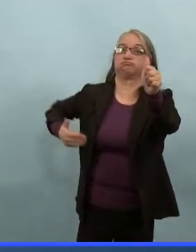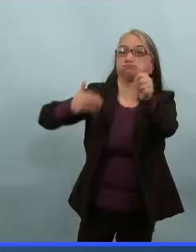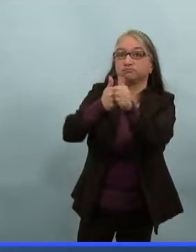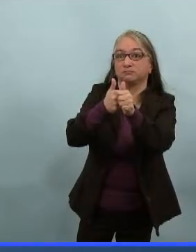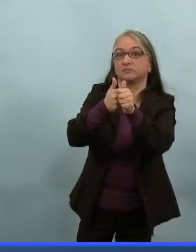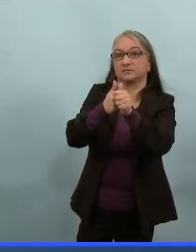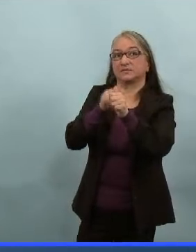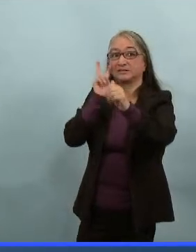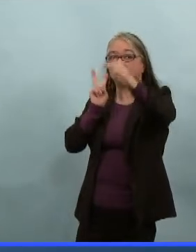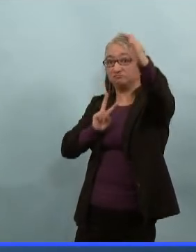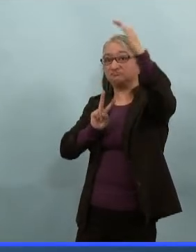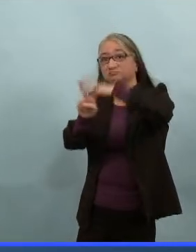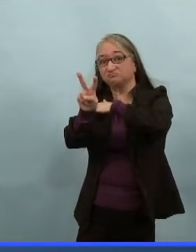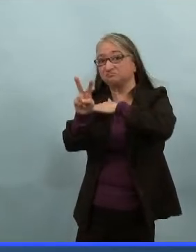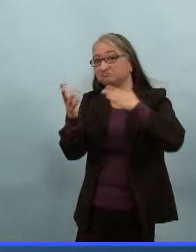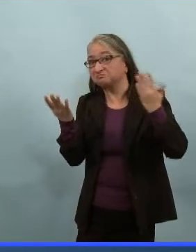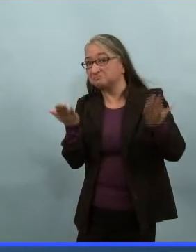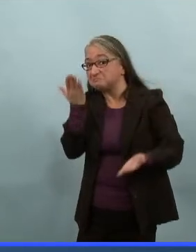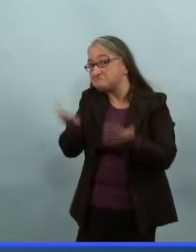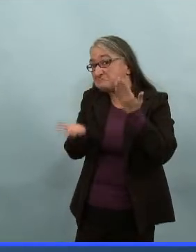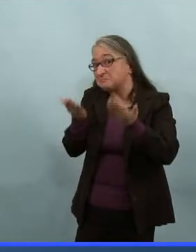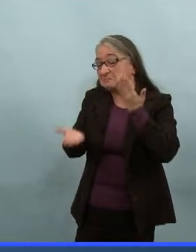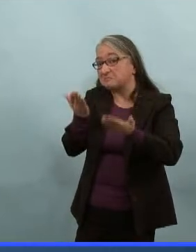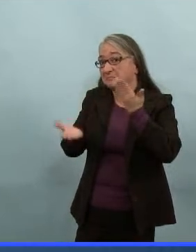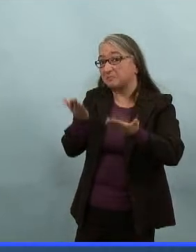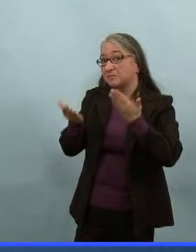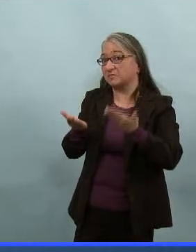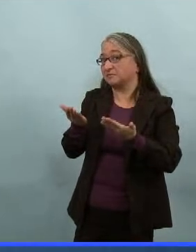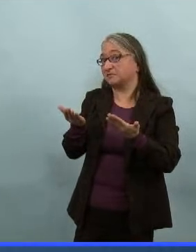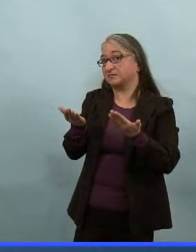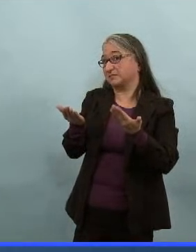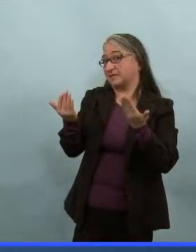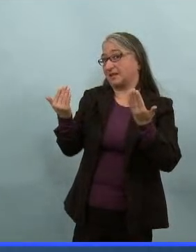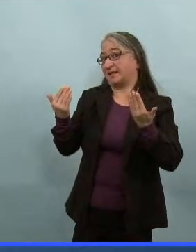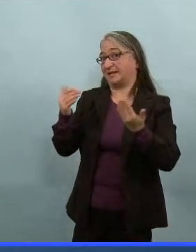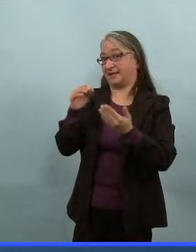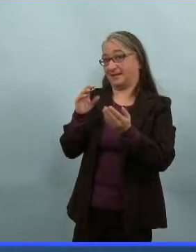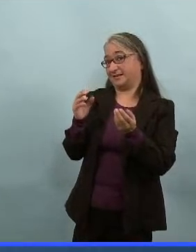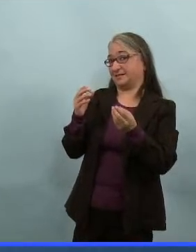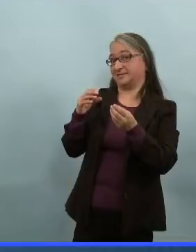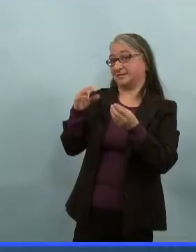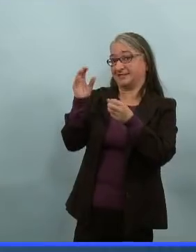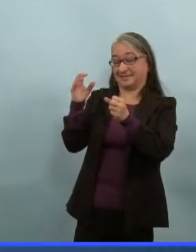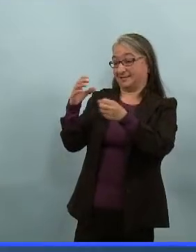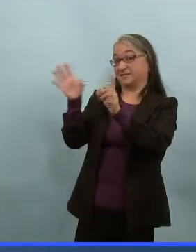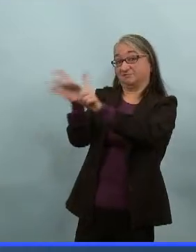perhaps like an artificial decline in case count you know maybe over the next week or two and